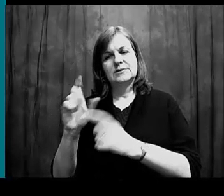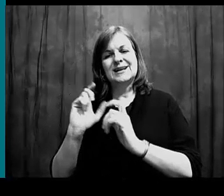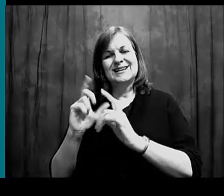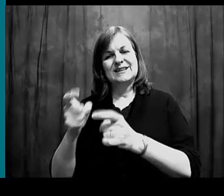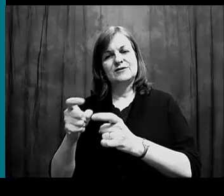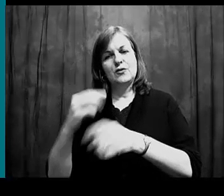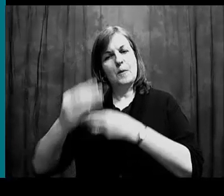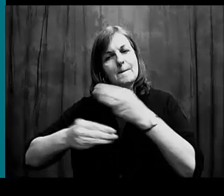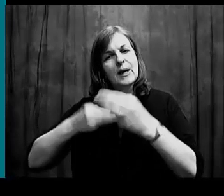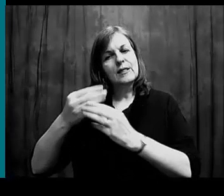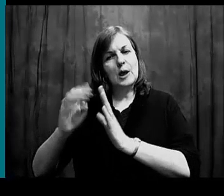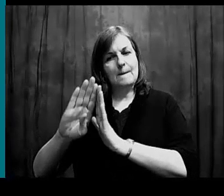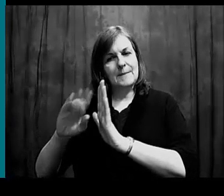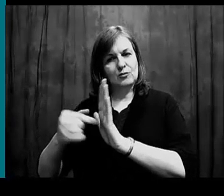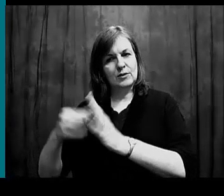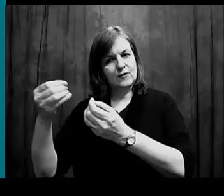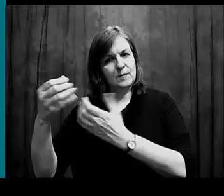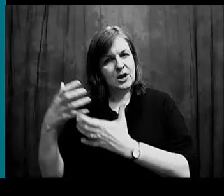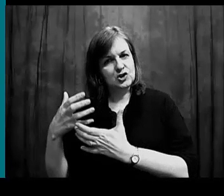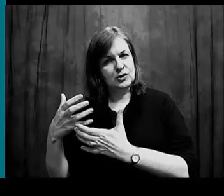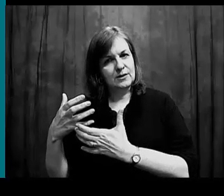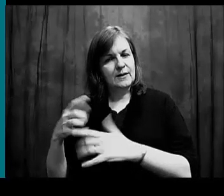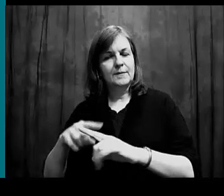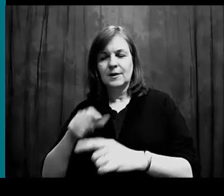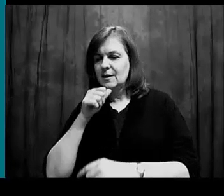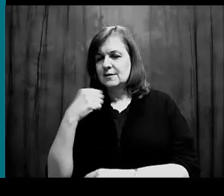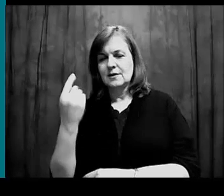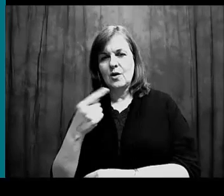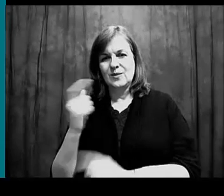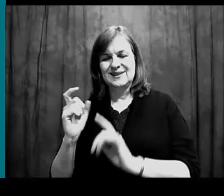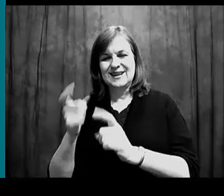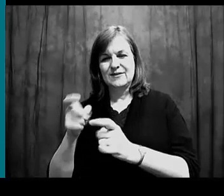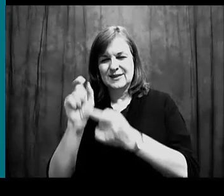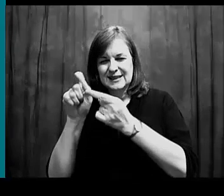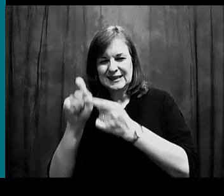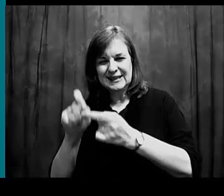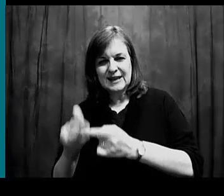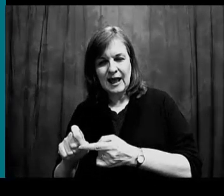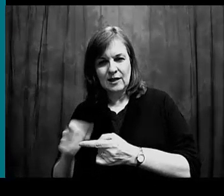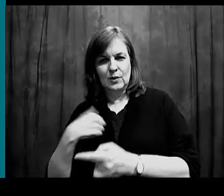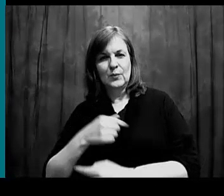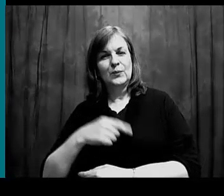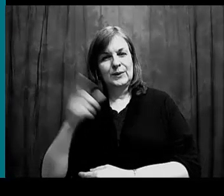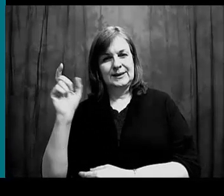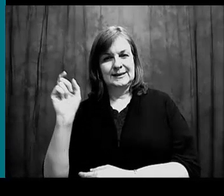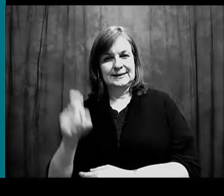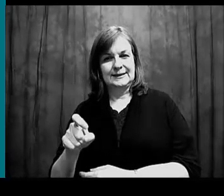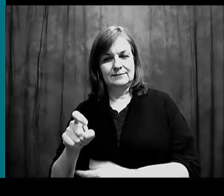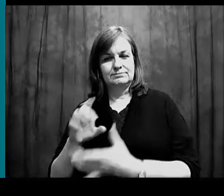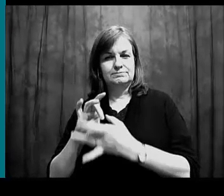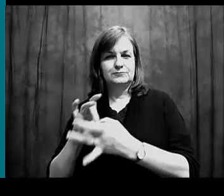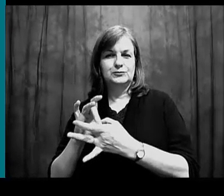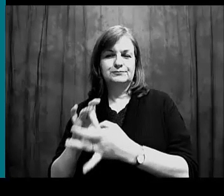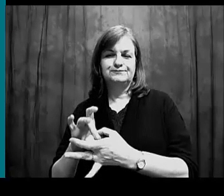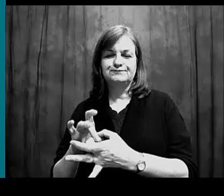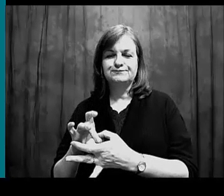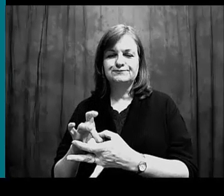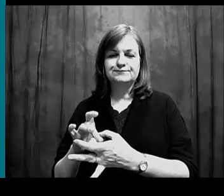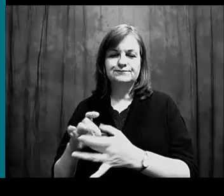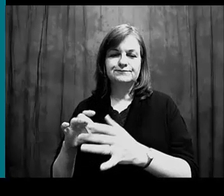and gives us that information but it doesn't always give us all of the fine detail that we need as far as really understanding